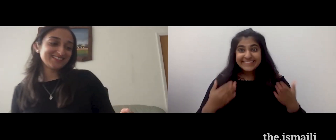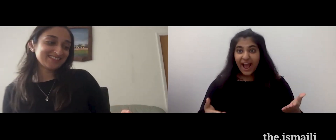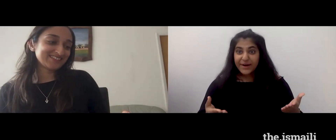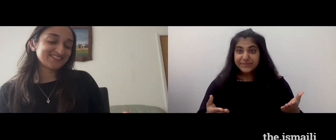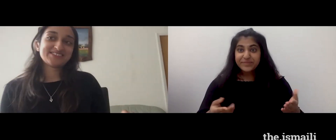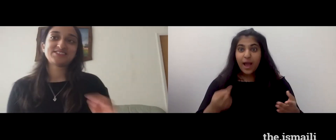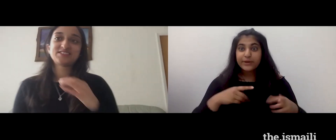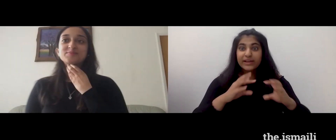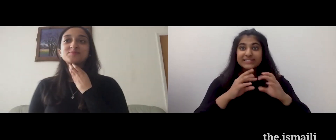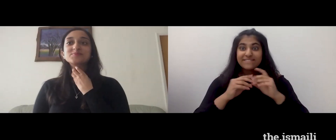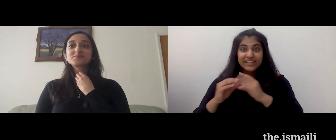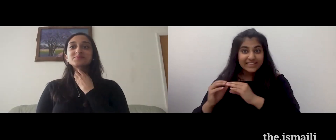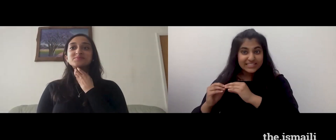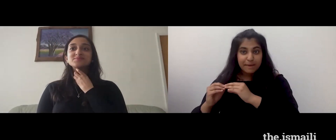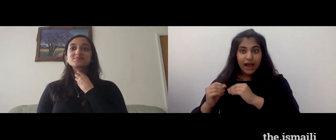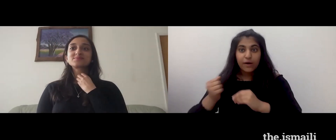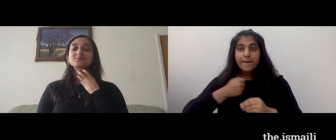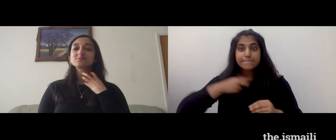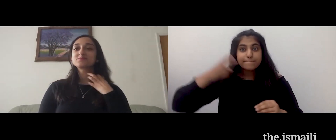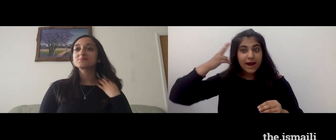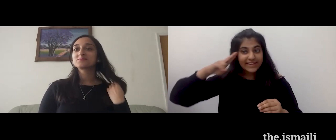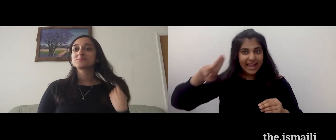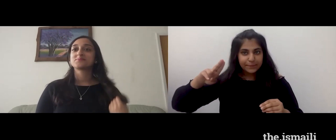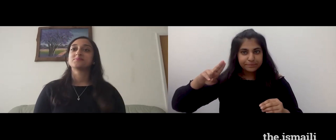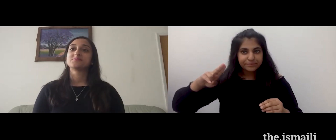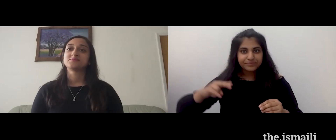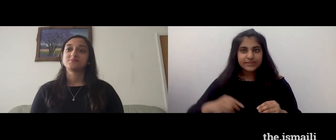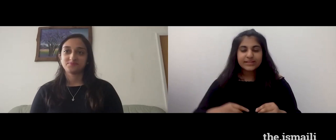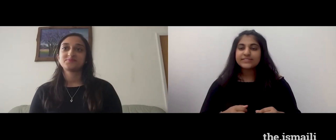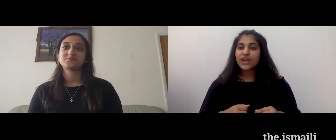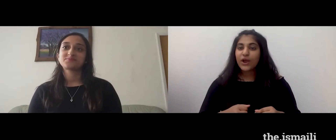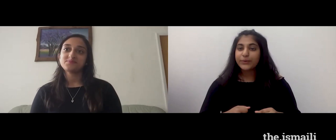Now I'm going to finger spell my name so